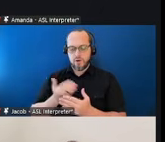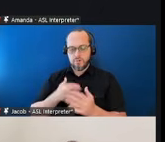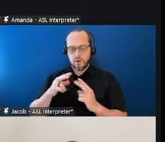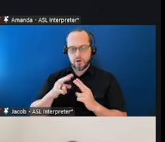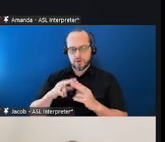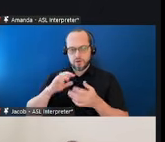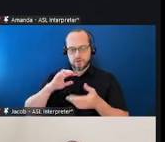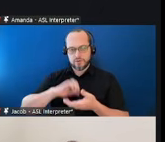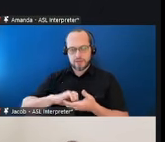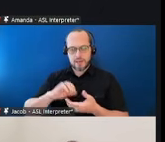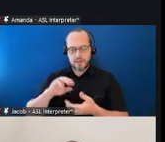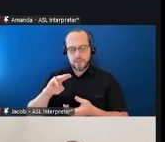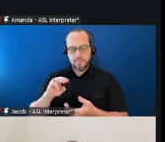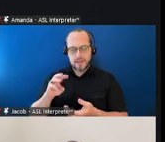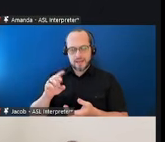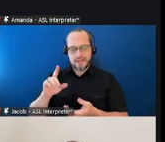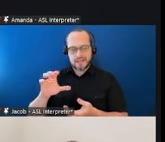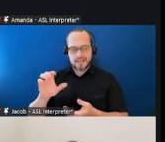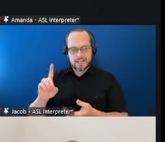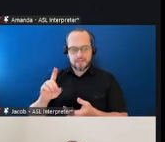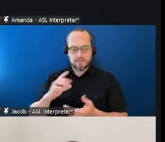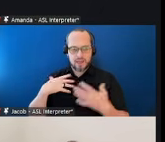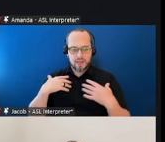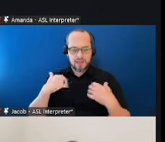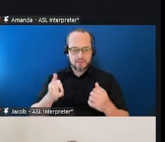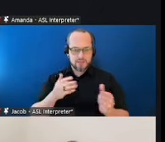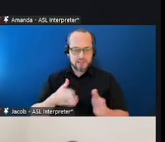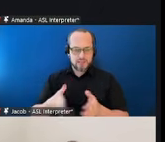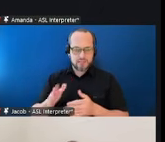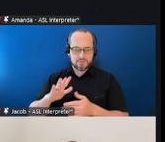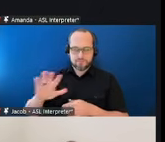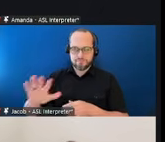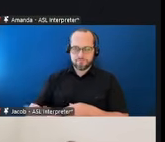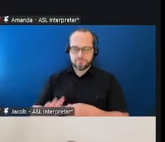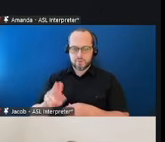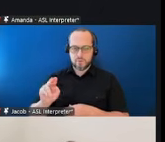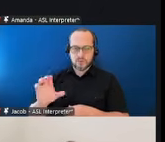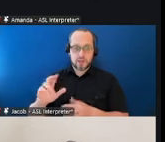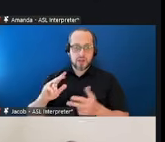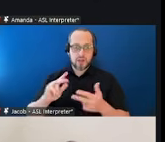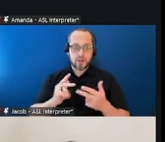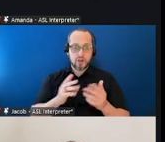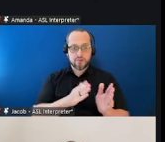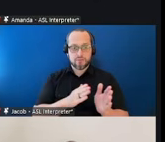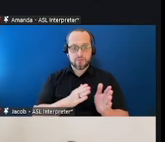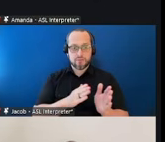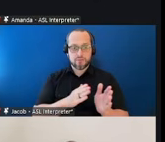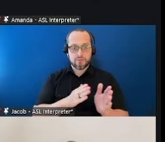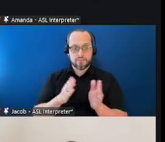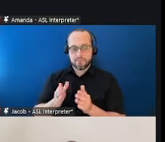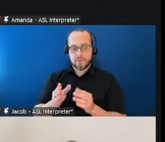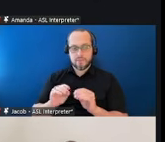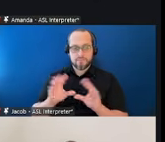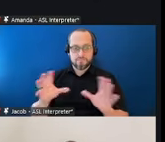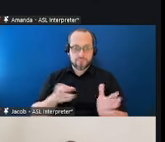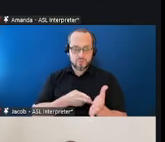health plans across North Carolina. Uh third, we believe in transparency and making sure that you